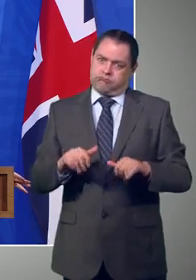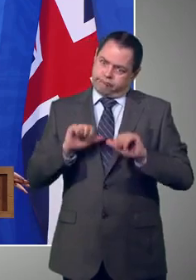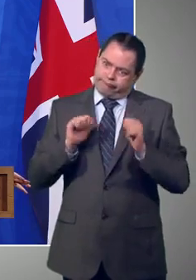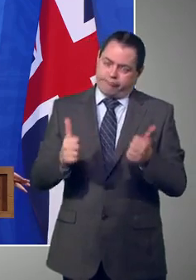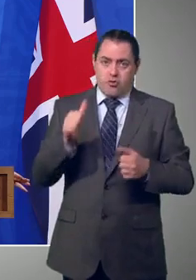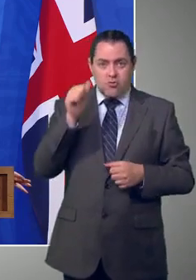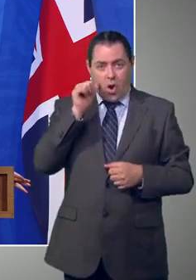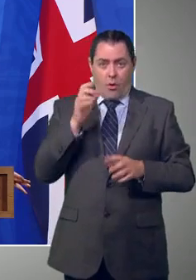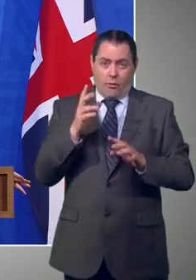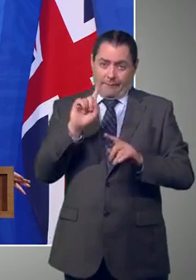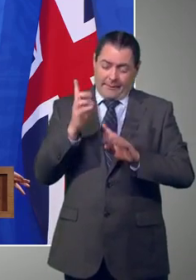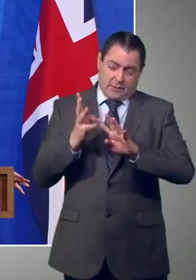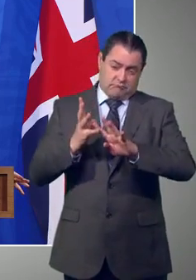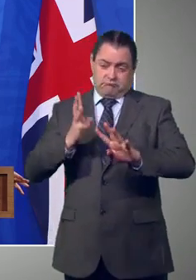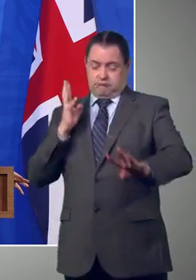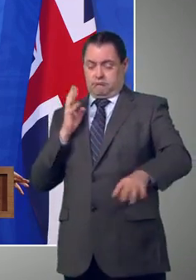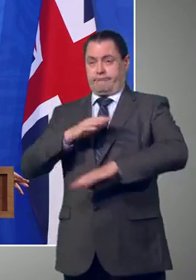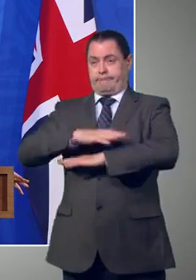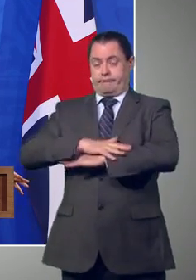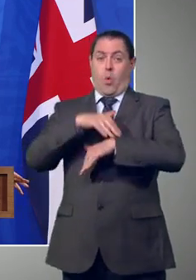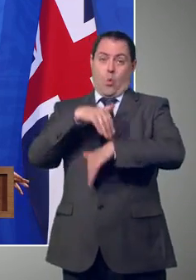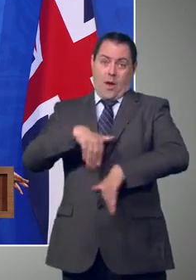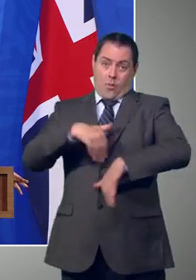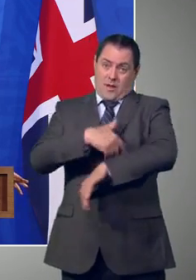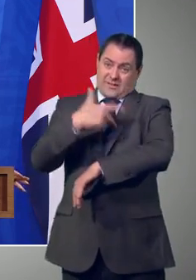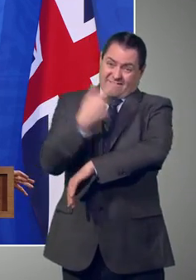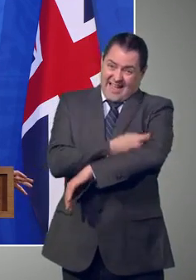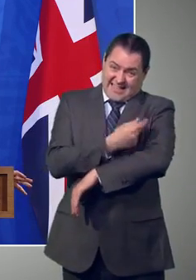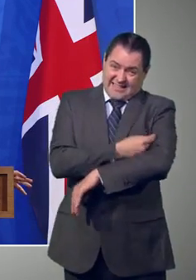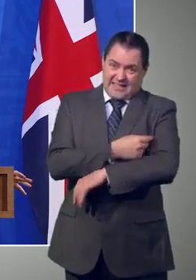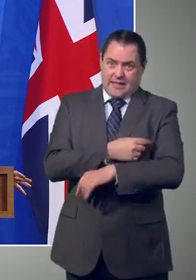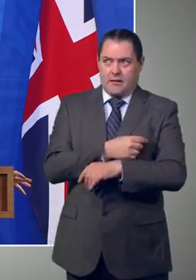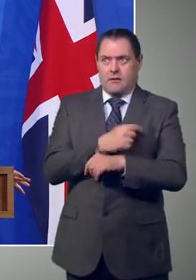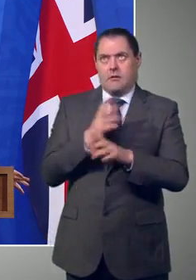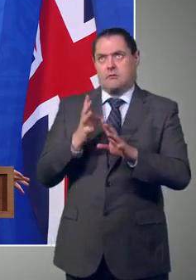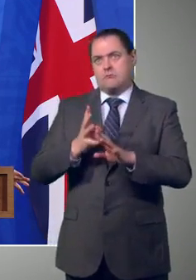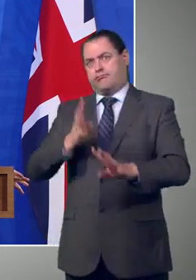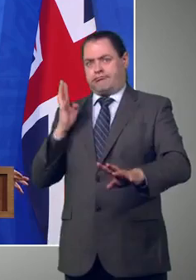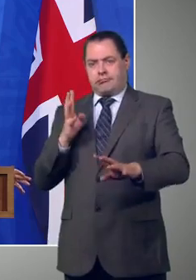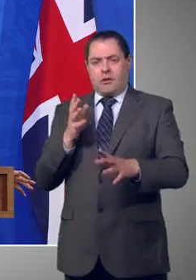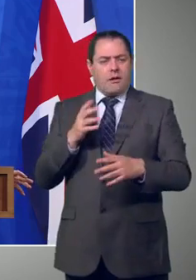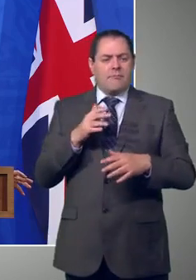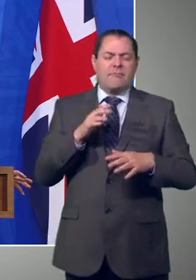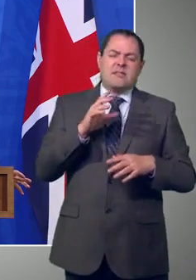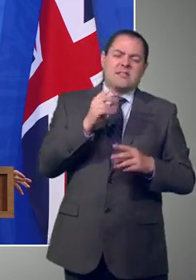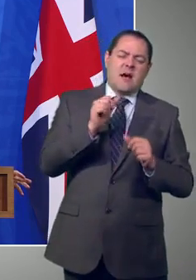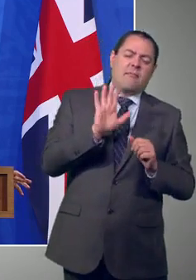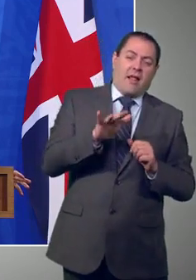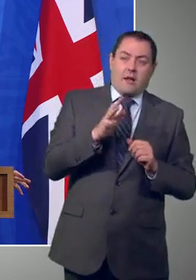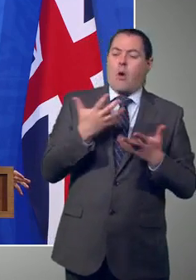people getting vaccinated big increase in numbers of vaccinations. Big increase in